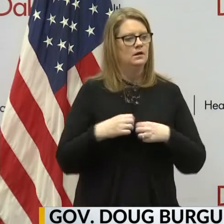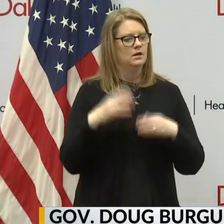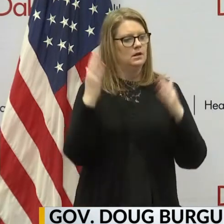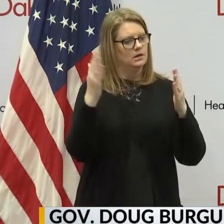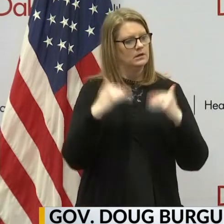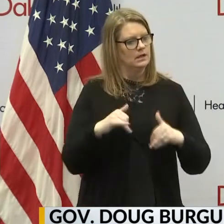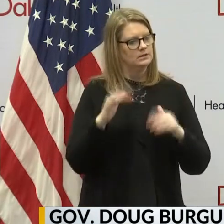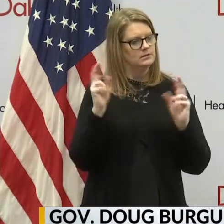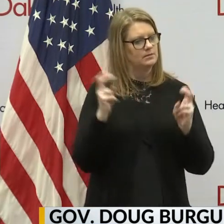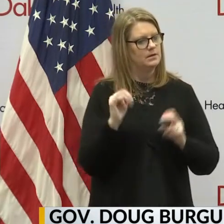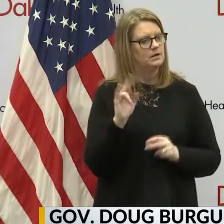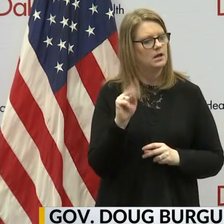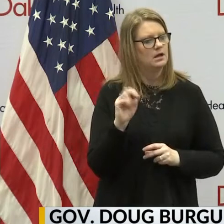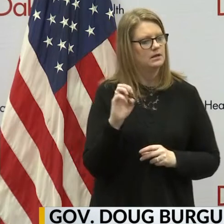THE TRADITIONAL HEALTHCARE, NOT